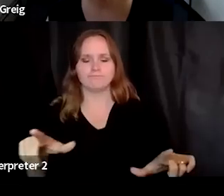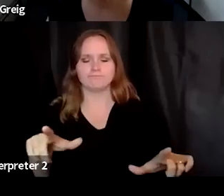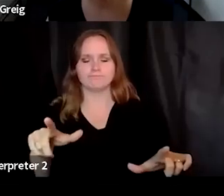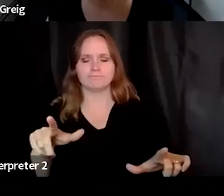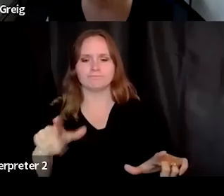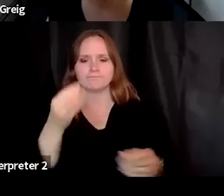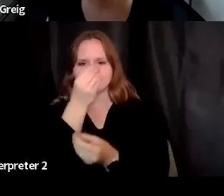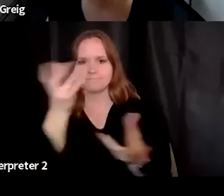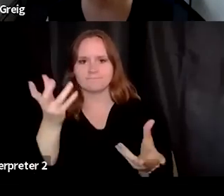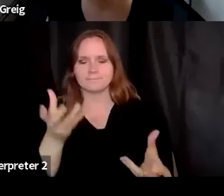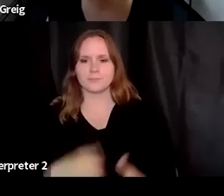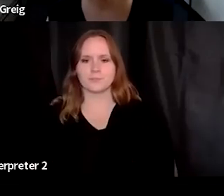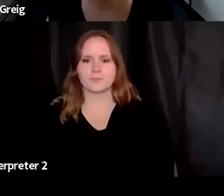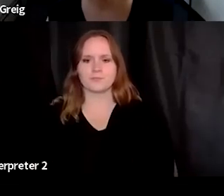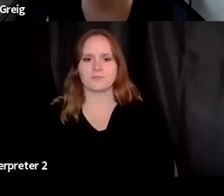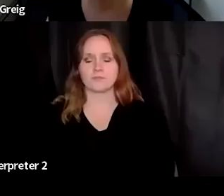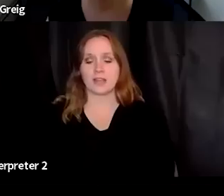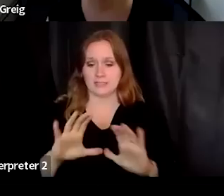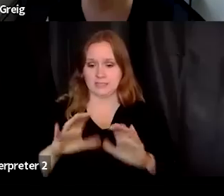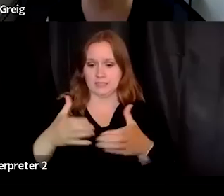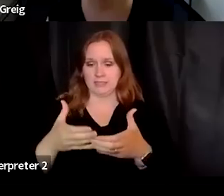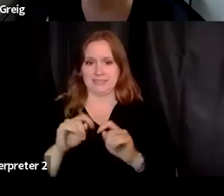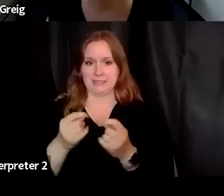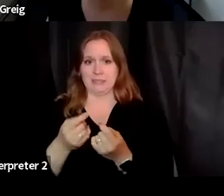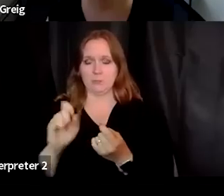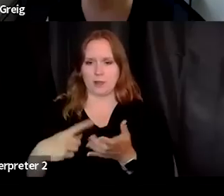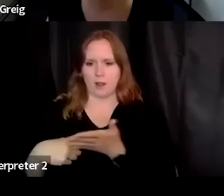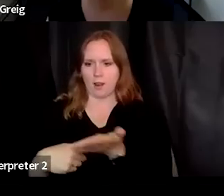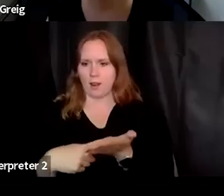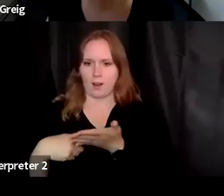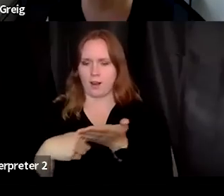advance this and really address all of those fantastic questions that came in.